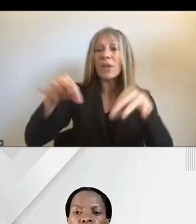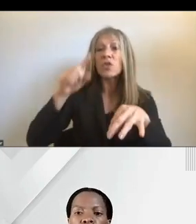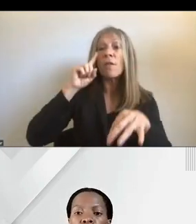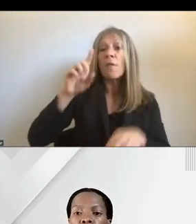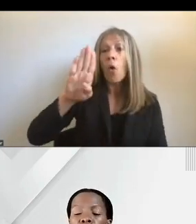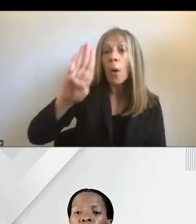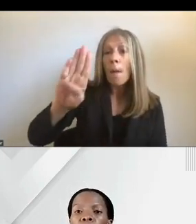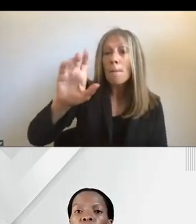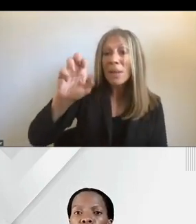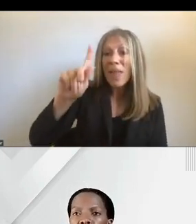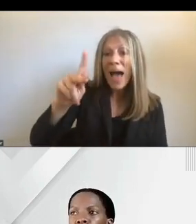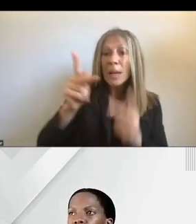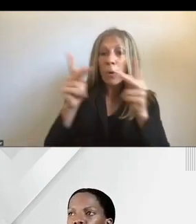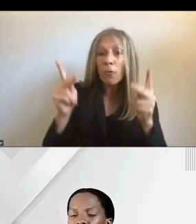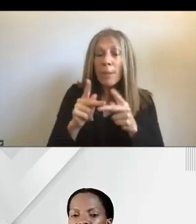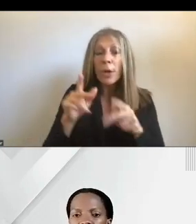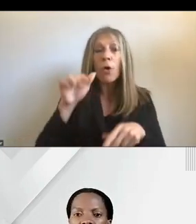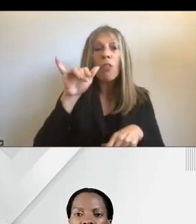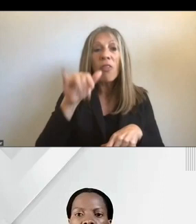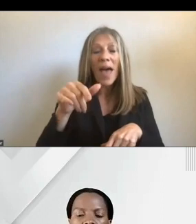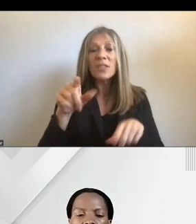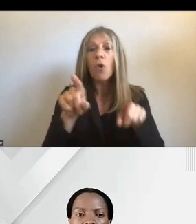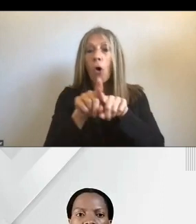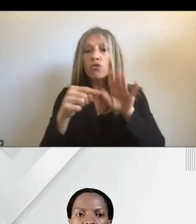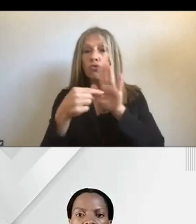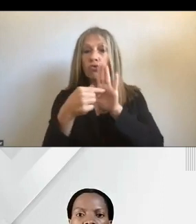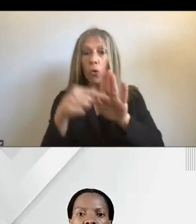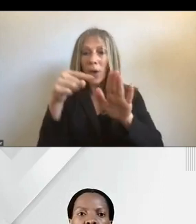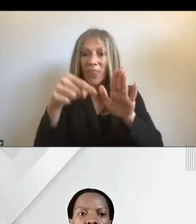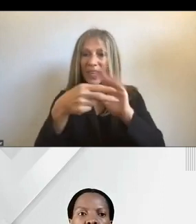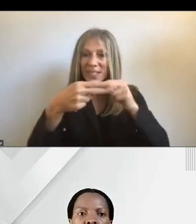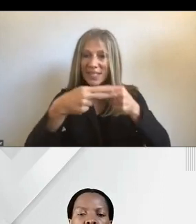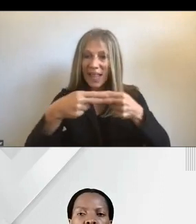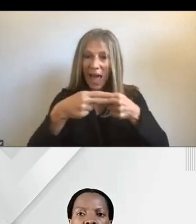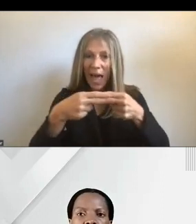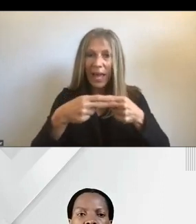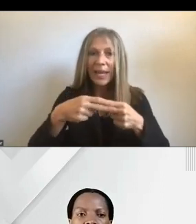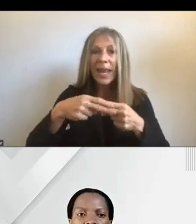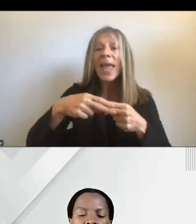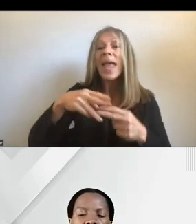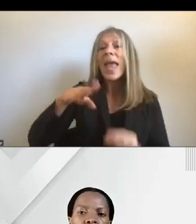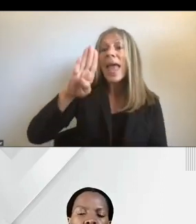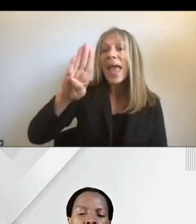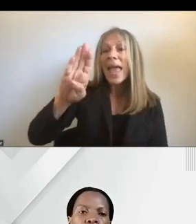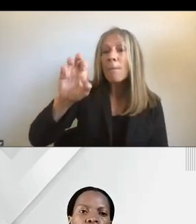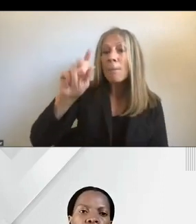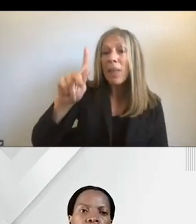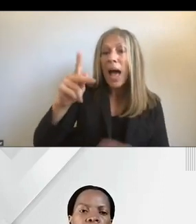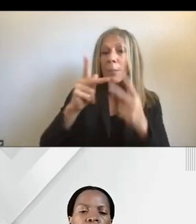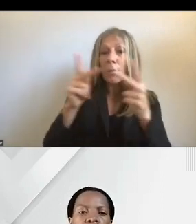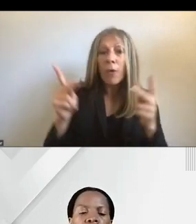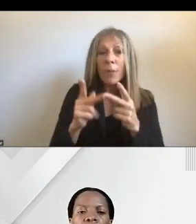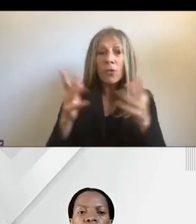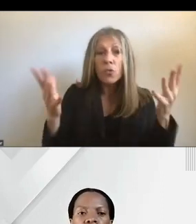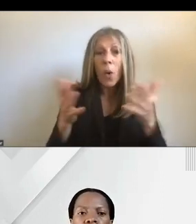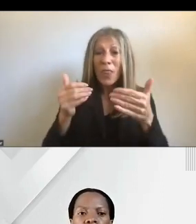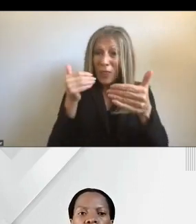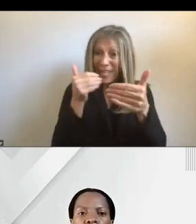perimeter, which is also Illustrated on this slide. So a block parameter definition is the near side